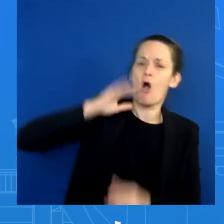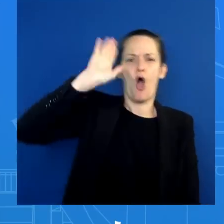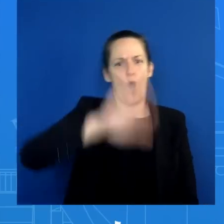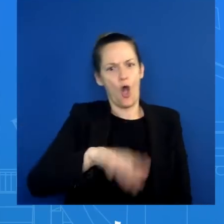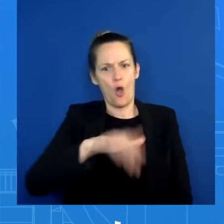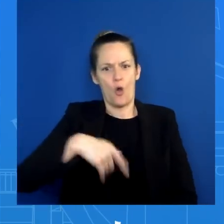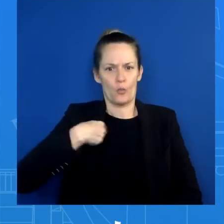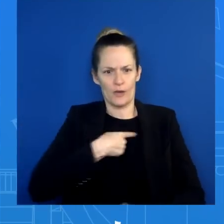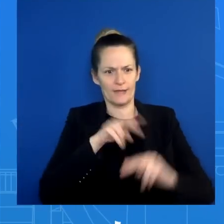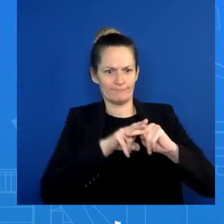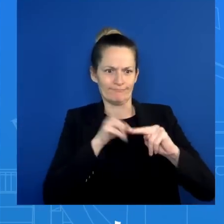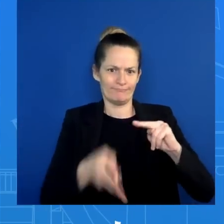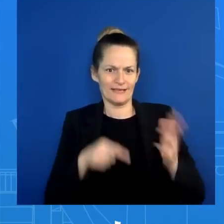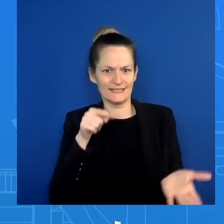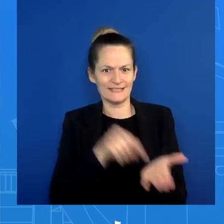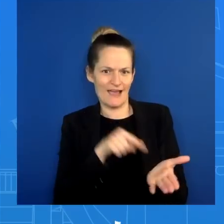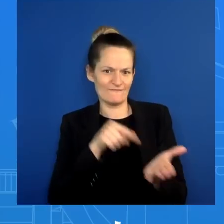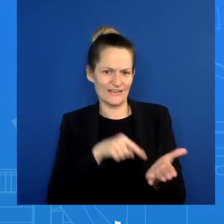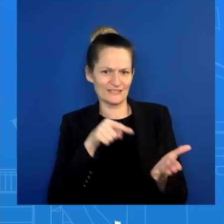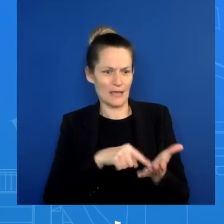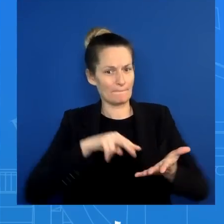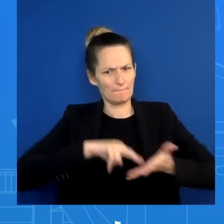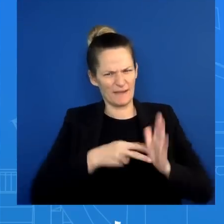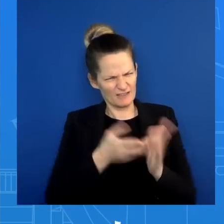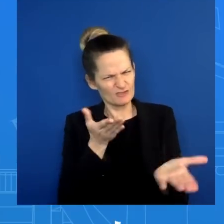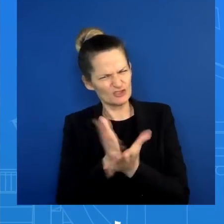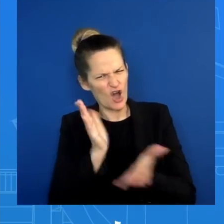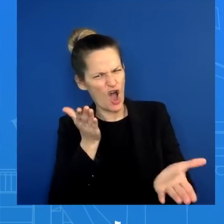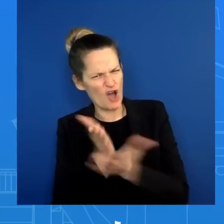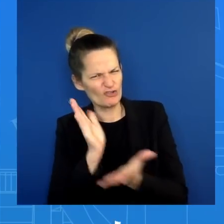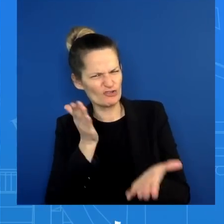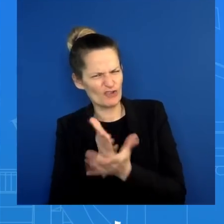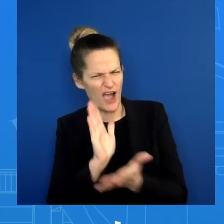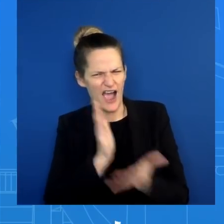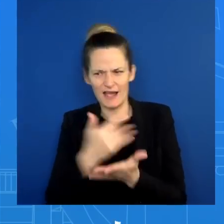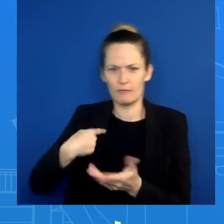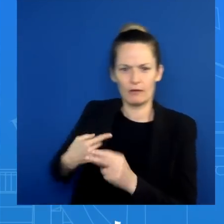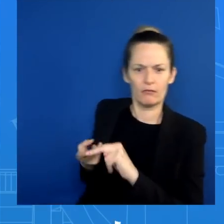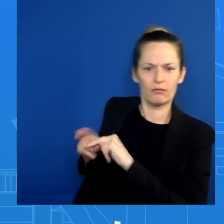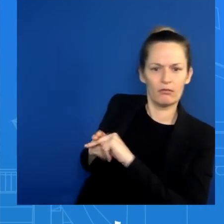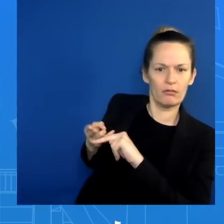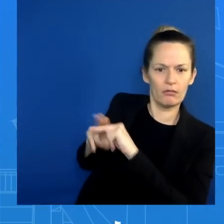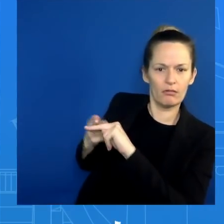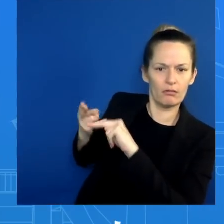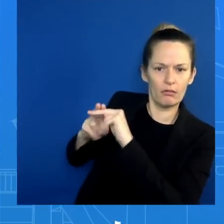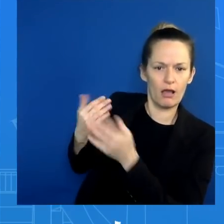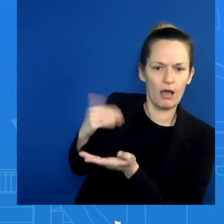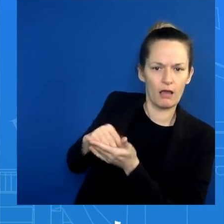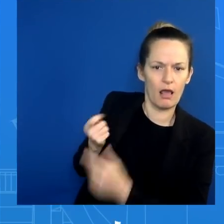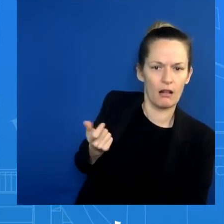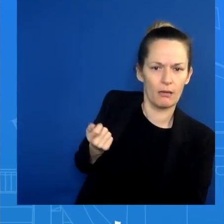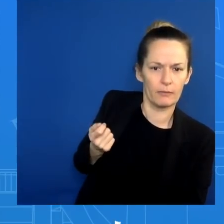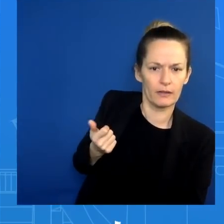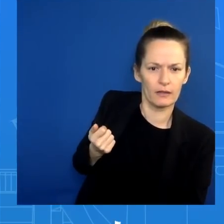Right. I mean, there are no mechanisms that internally to this that would raise money at the same time.